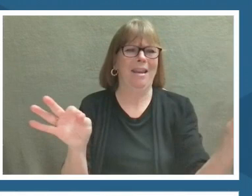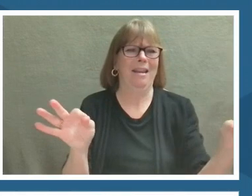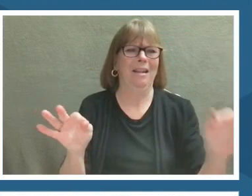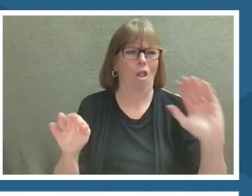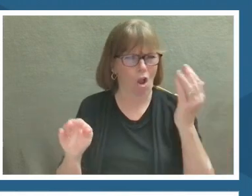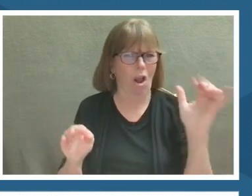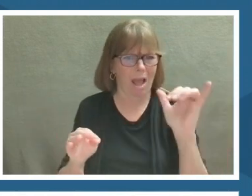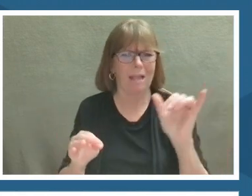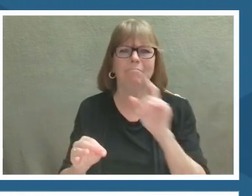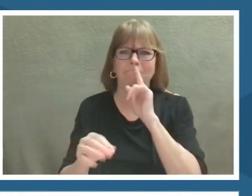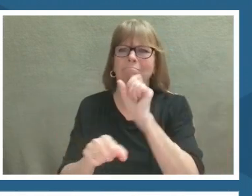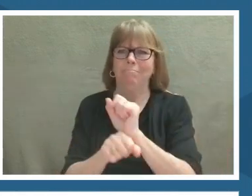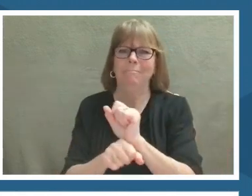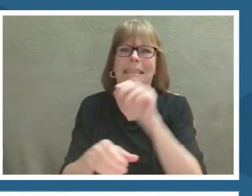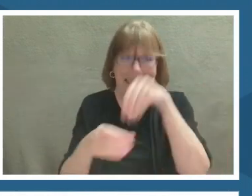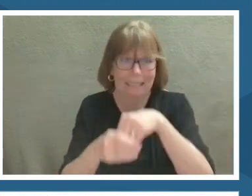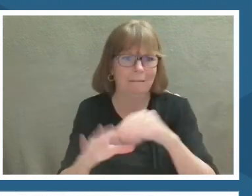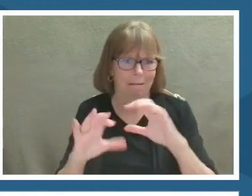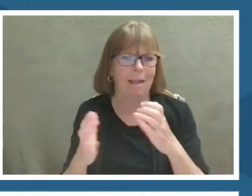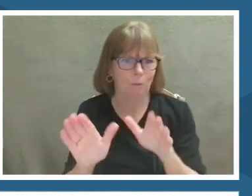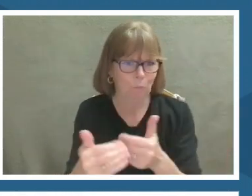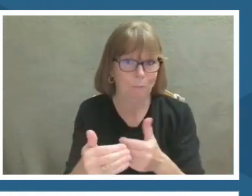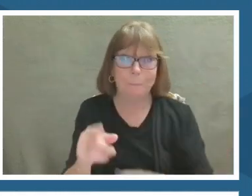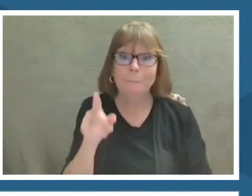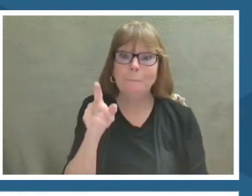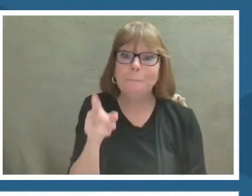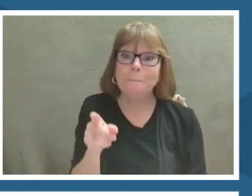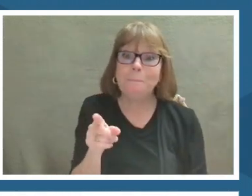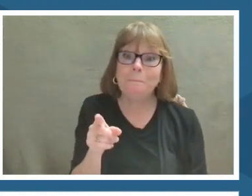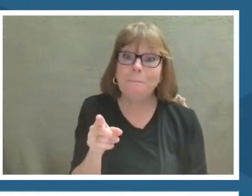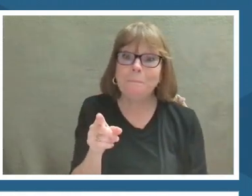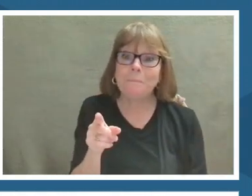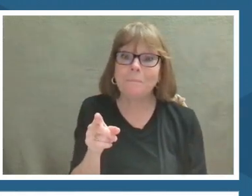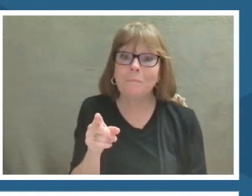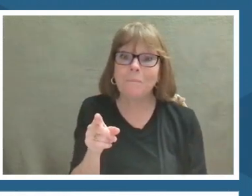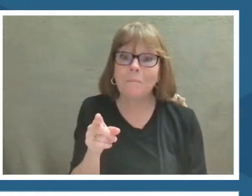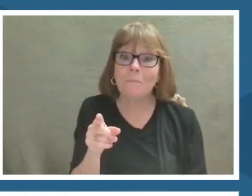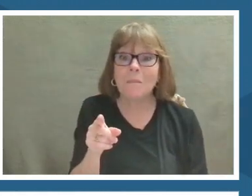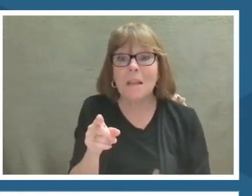so if you go to the next slide